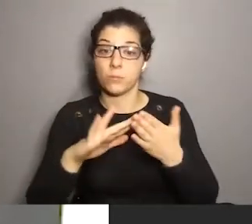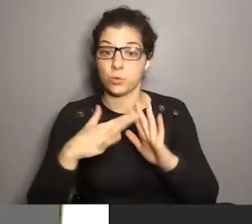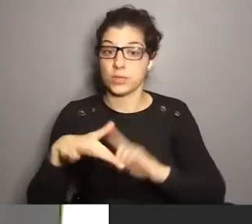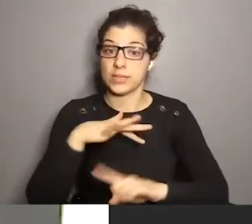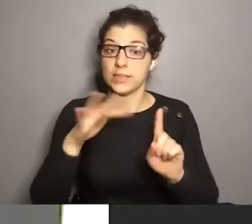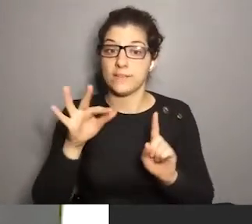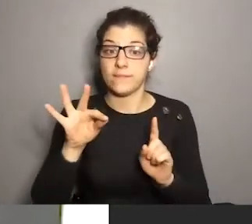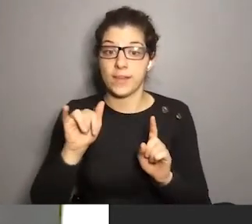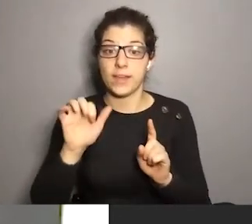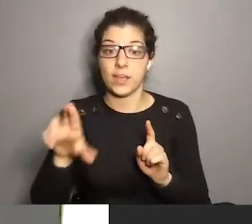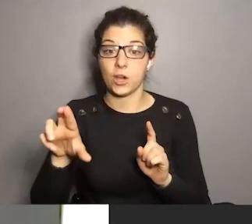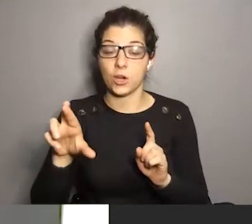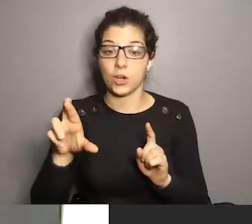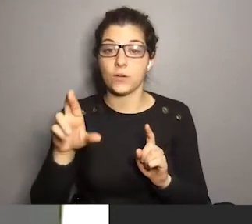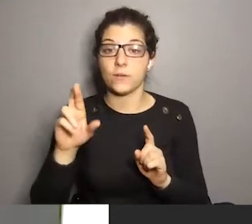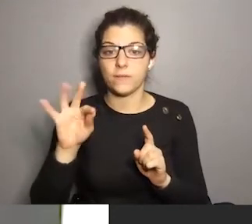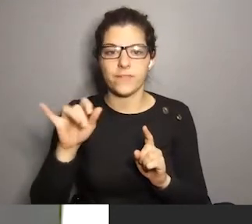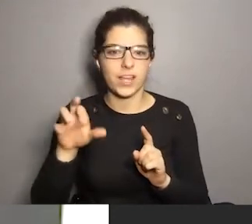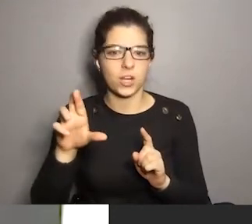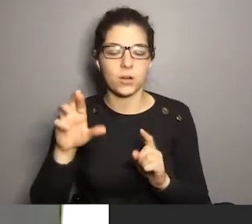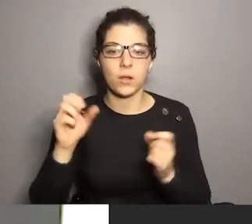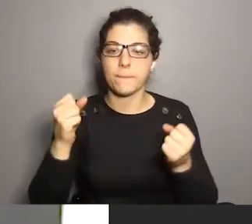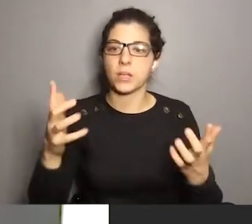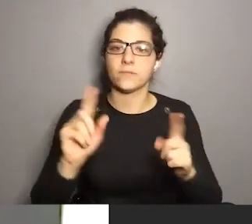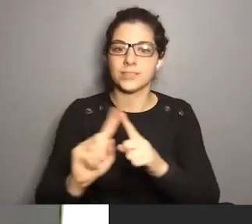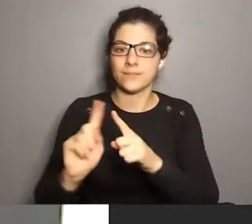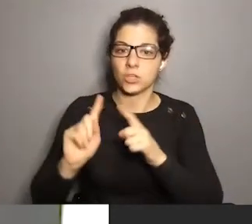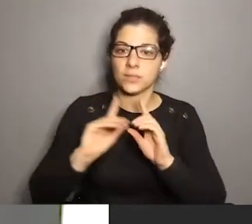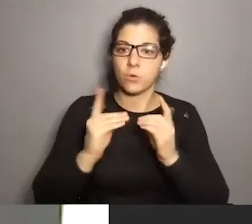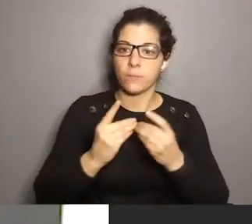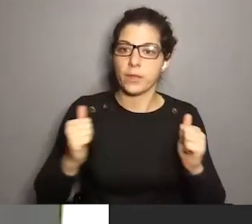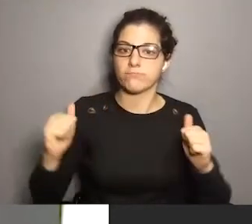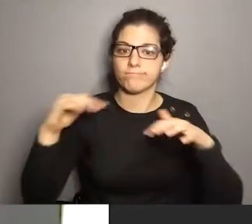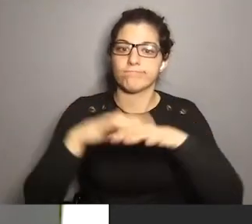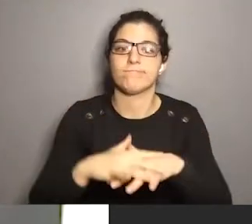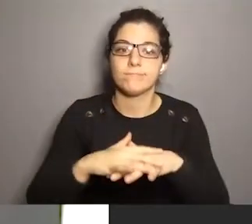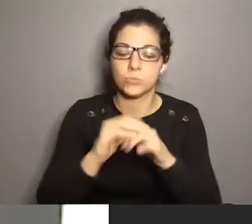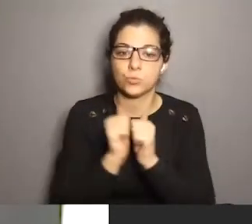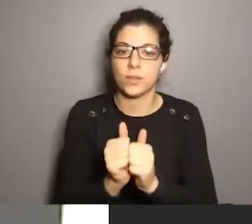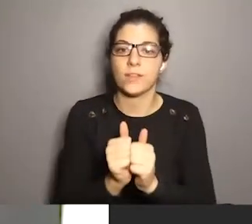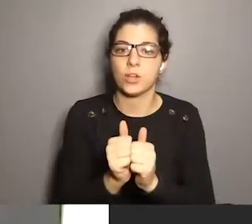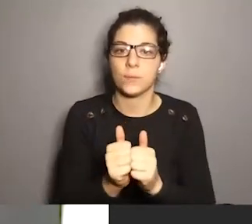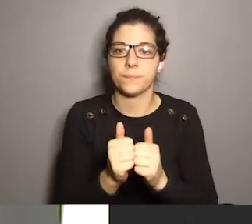which will be a bunch of our different departments coming together and letting the community see